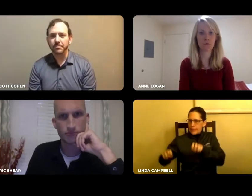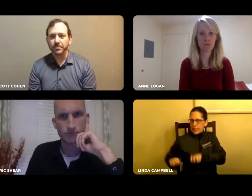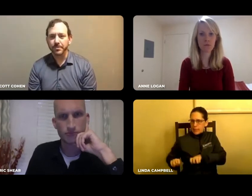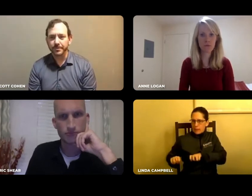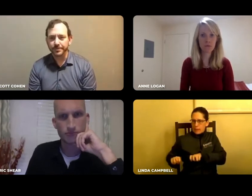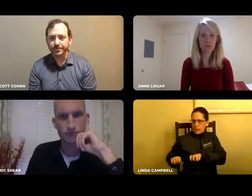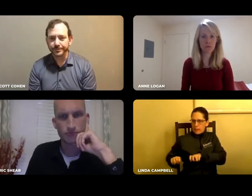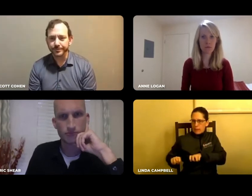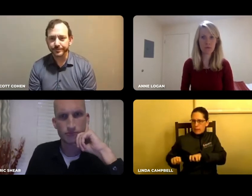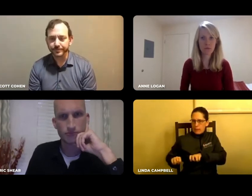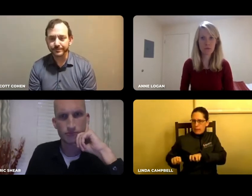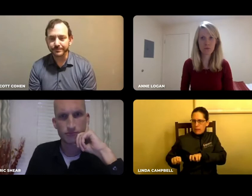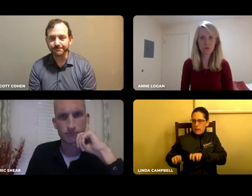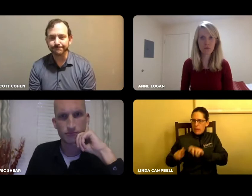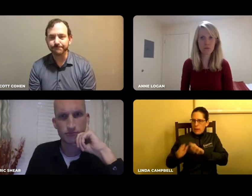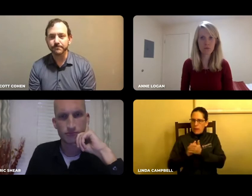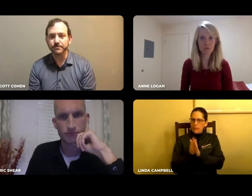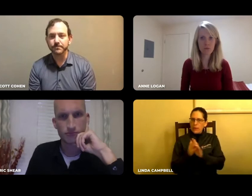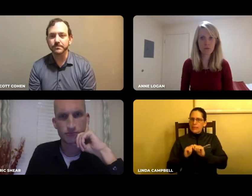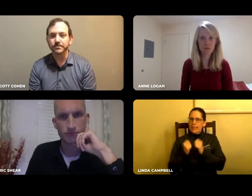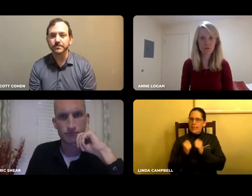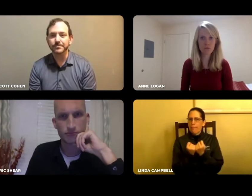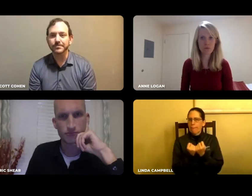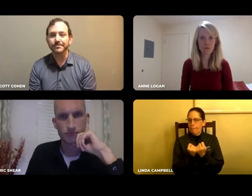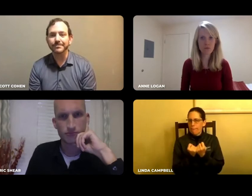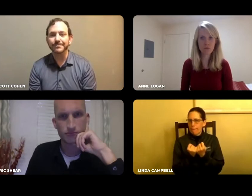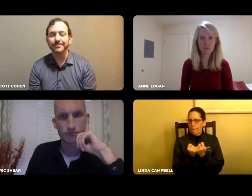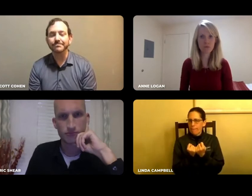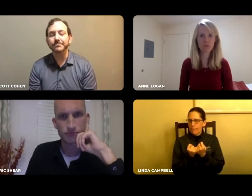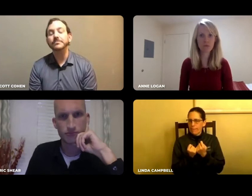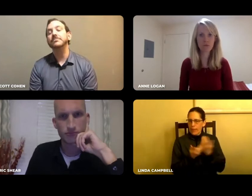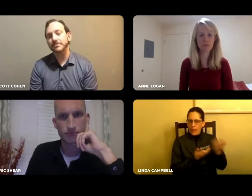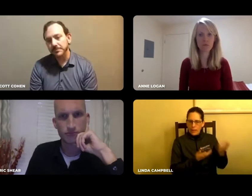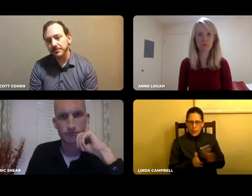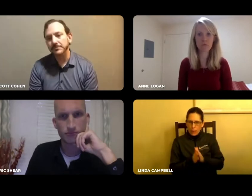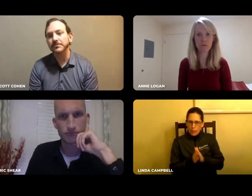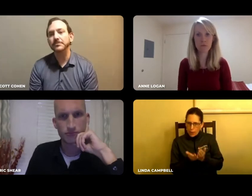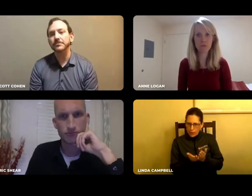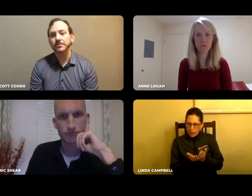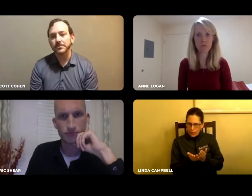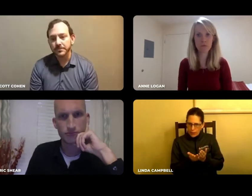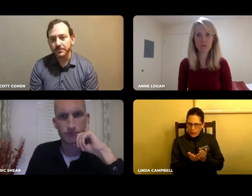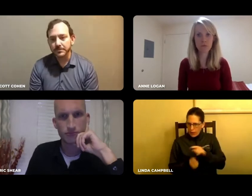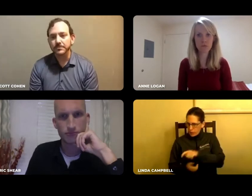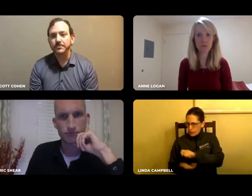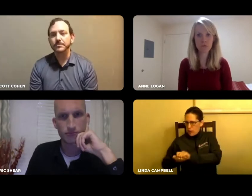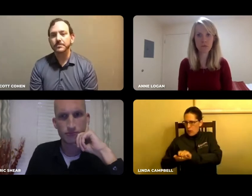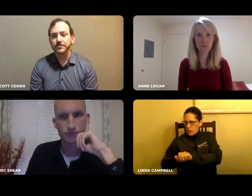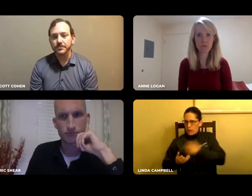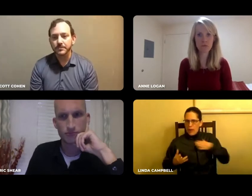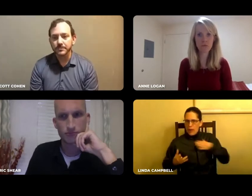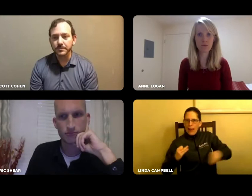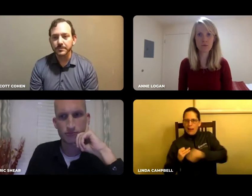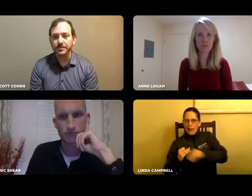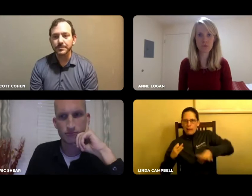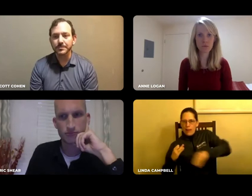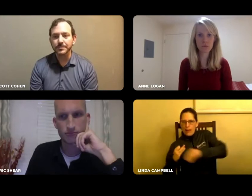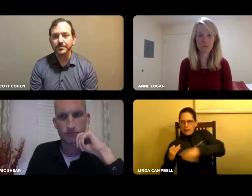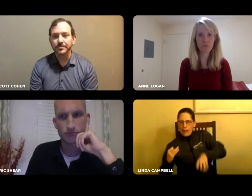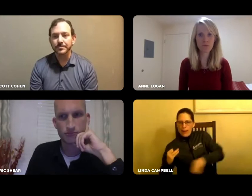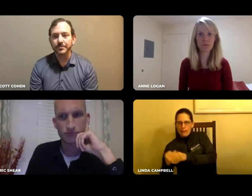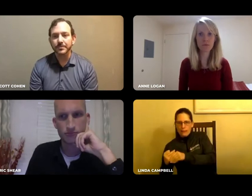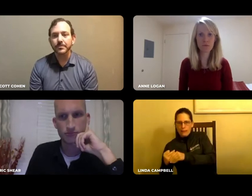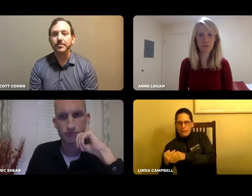She'd take notes then I'd add to those notes.